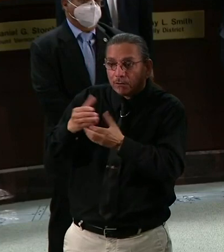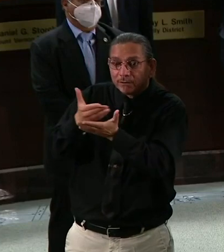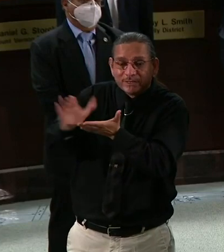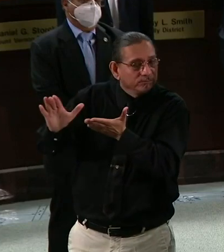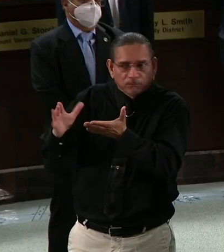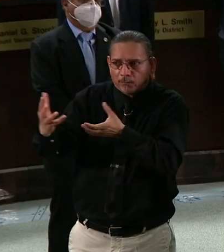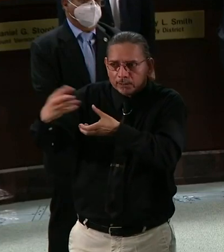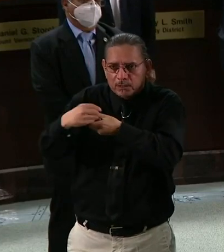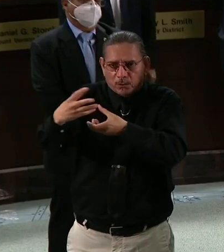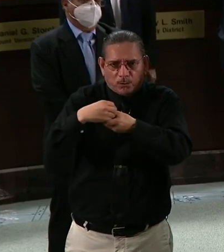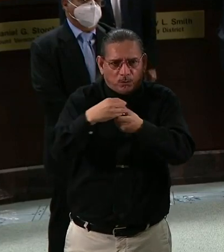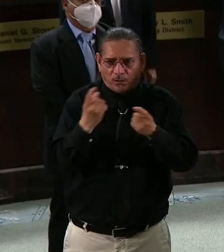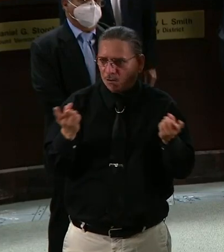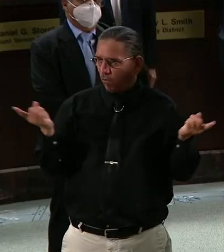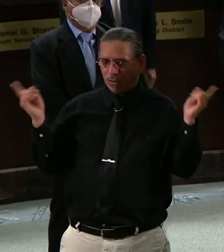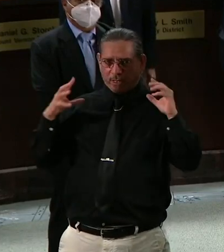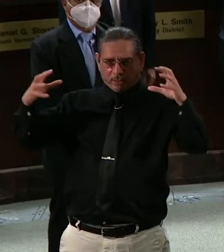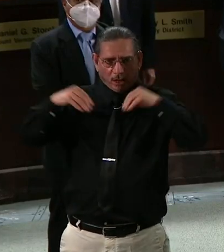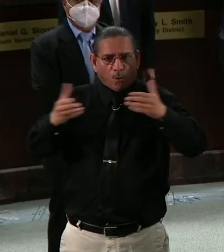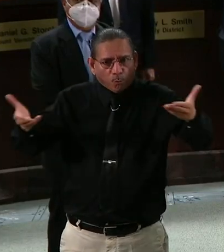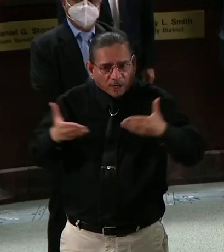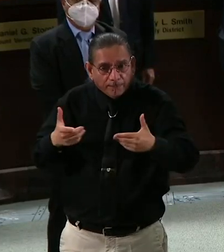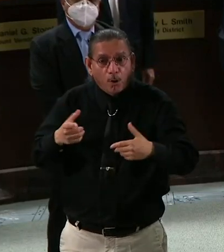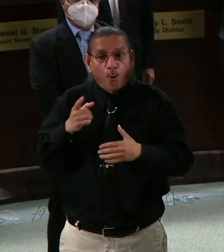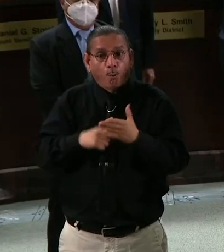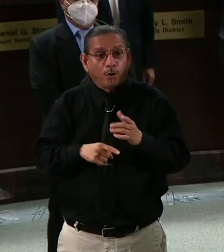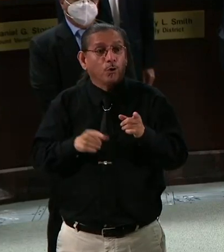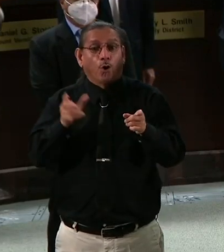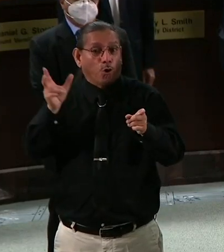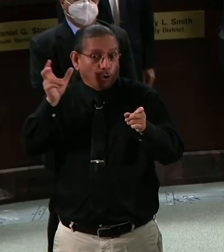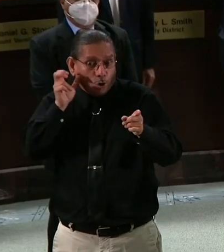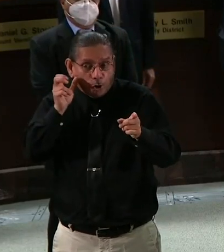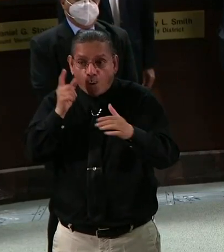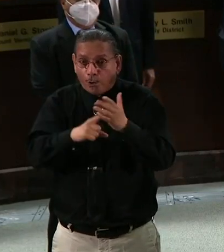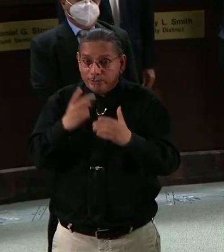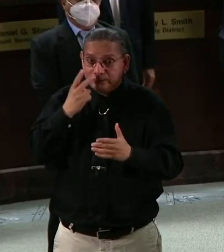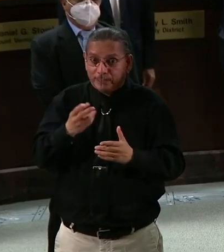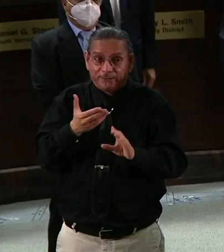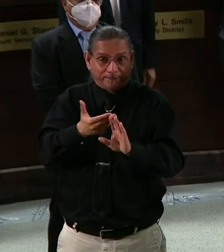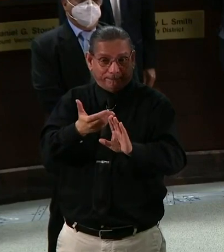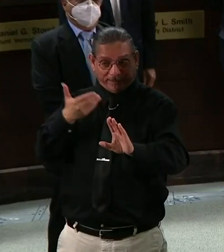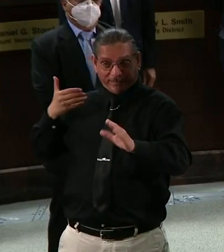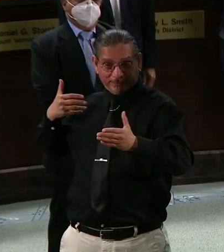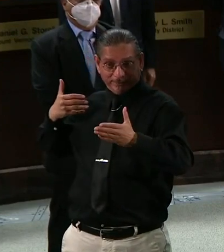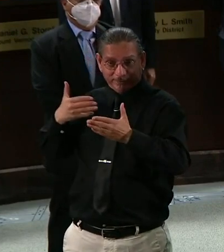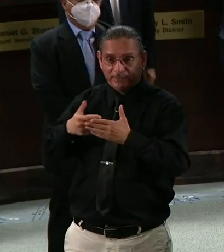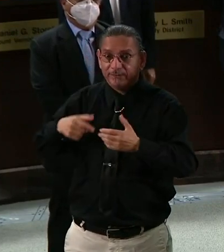ARE INCLUSIVE IN VIRGINIA THAT WE WELCOME PEOPLE AND I THINK